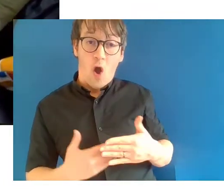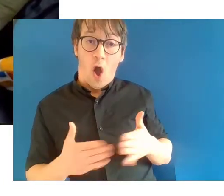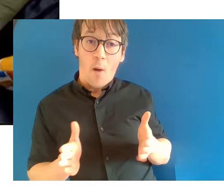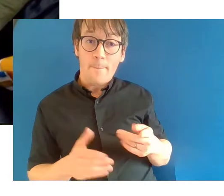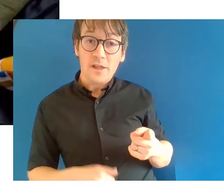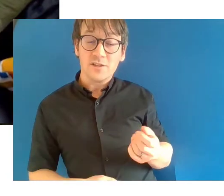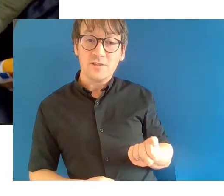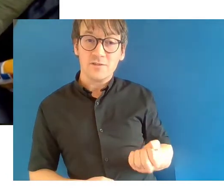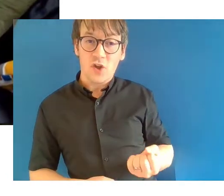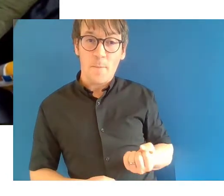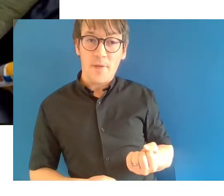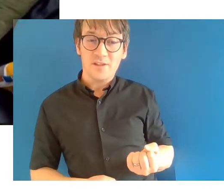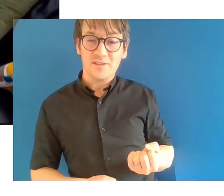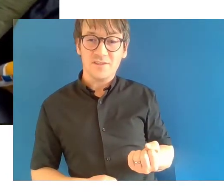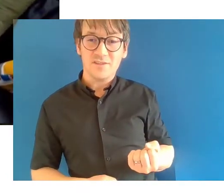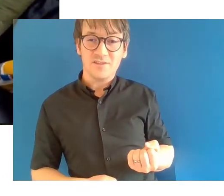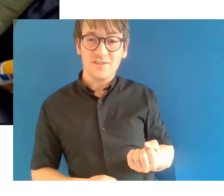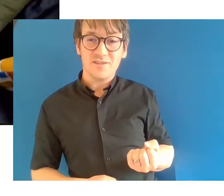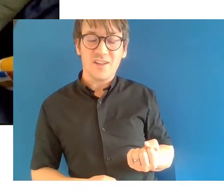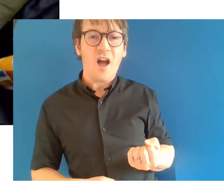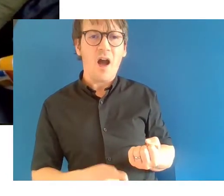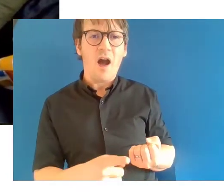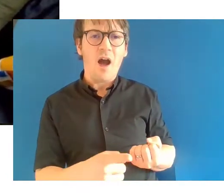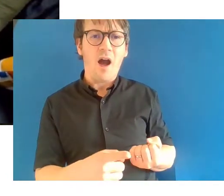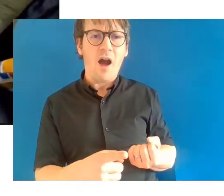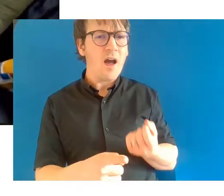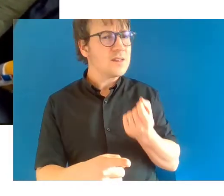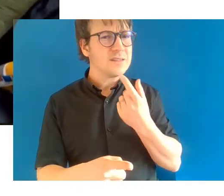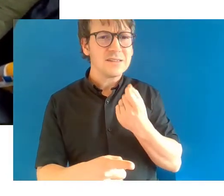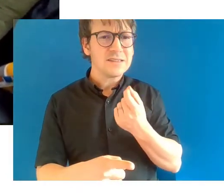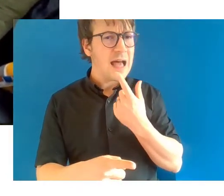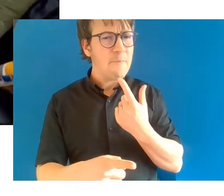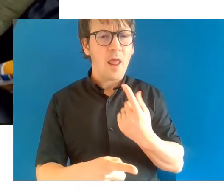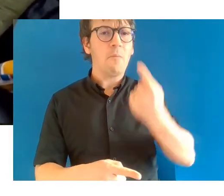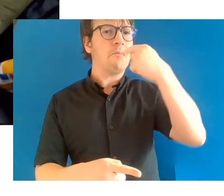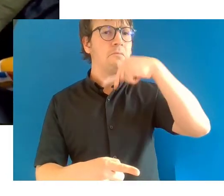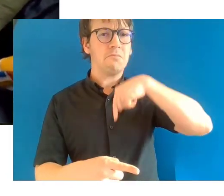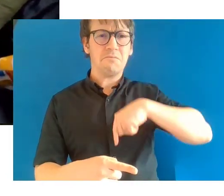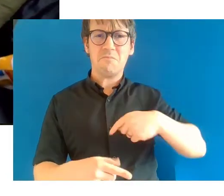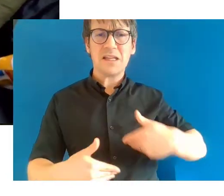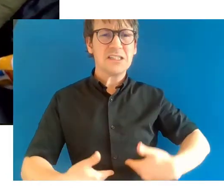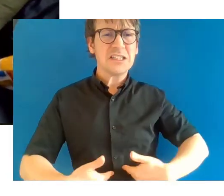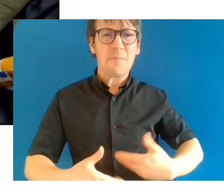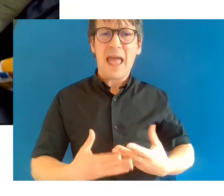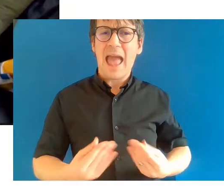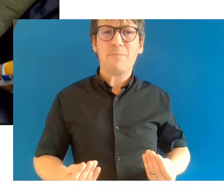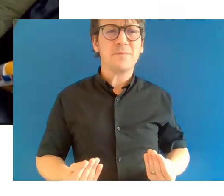Those tablets shouldn't be taken on an empty stomach.